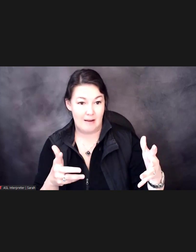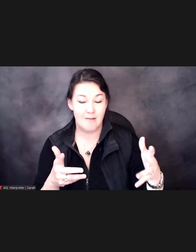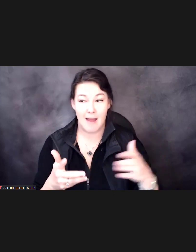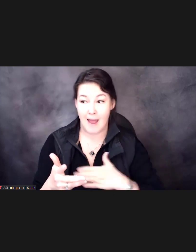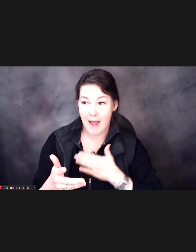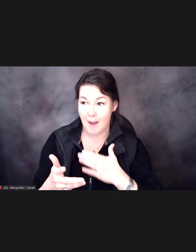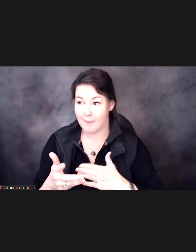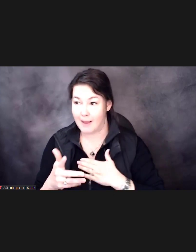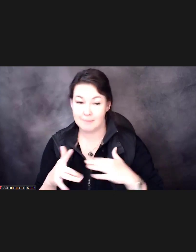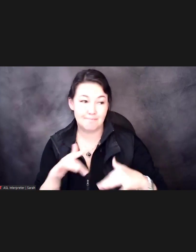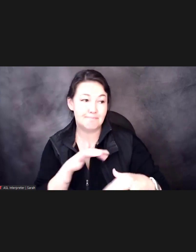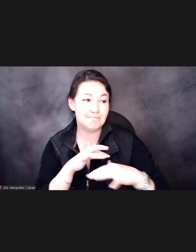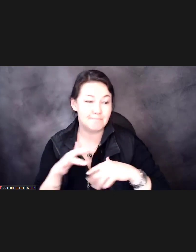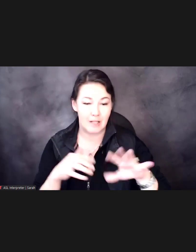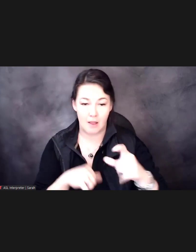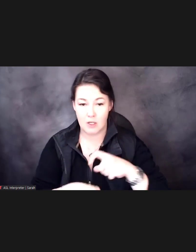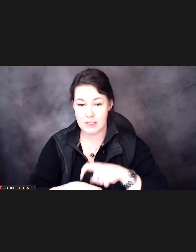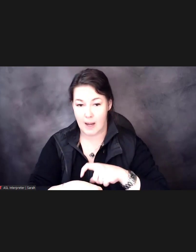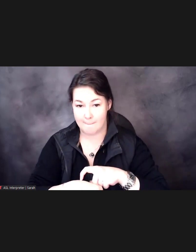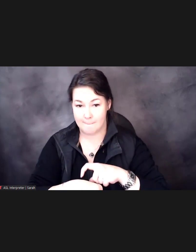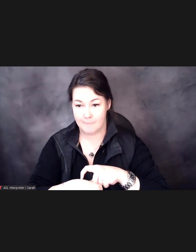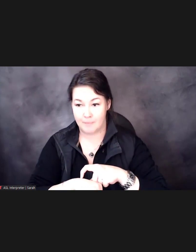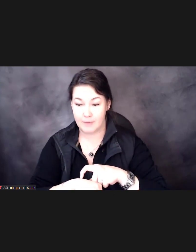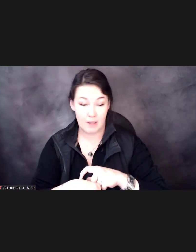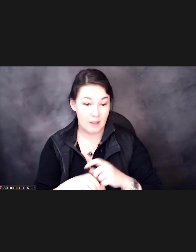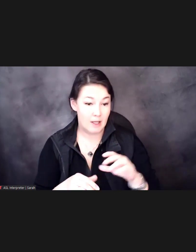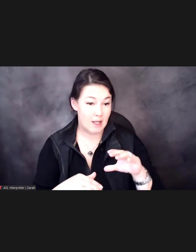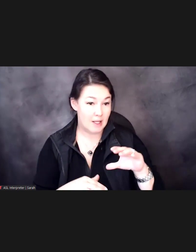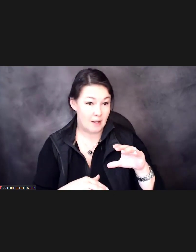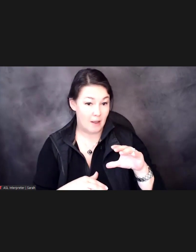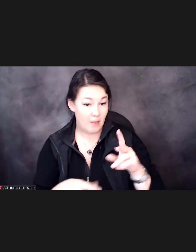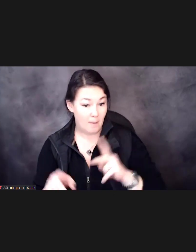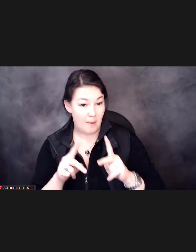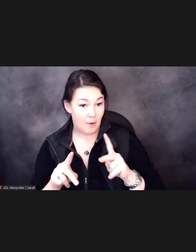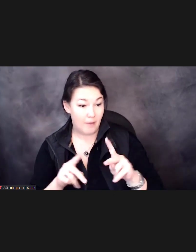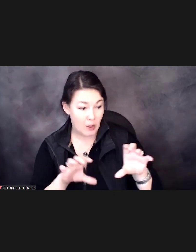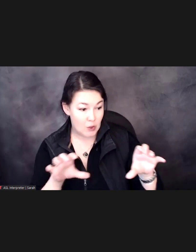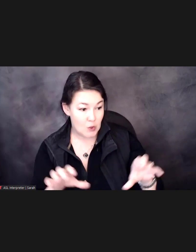happily spending their time, and those that are doing the screening